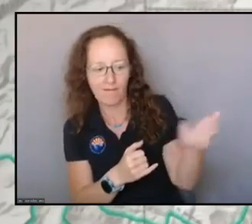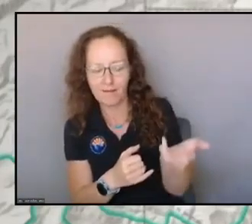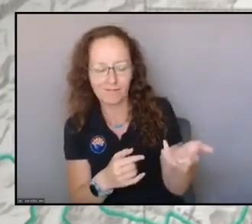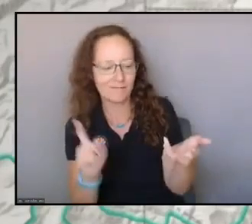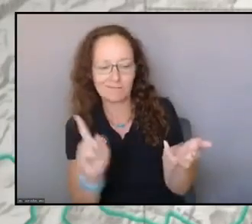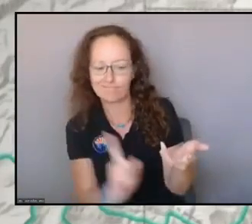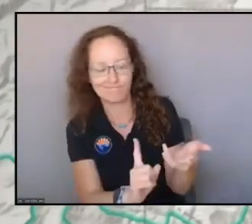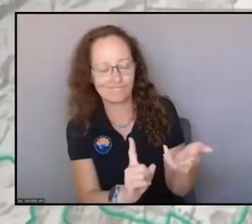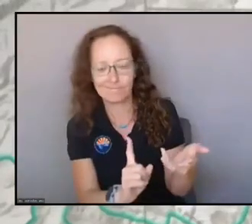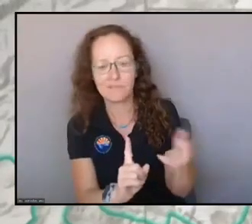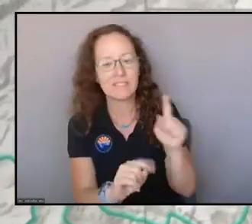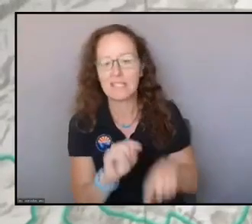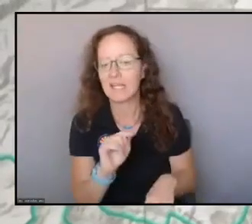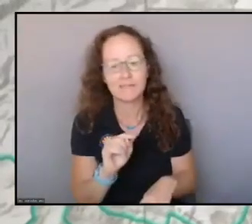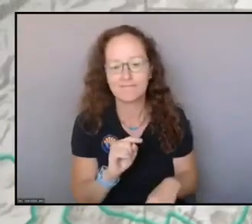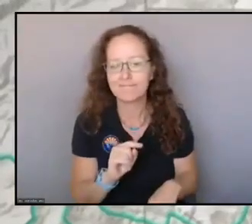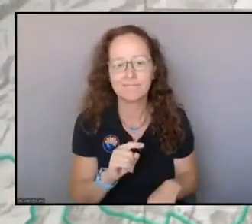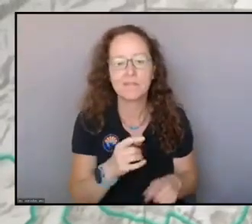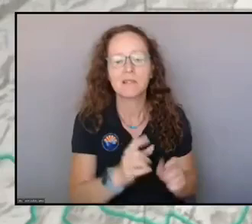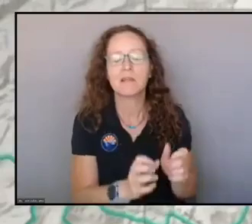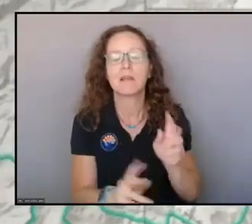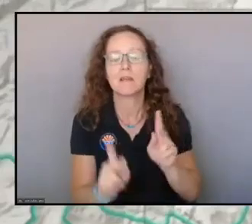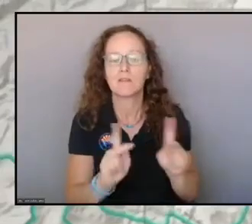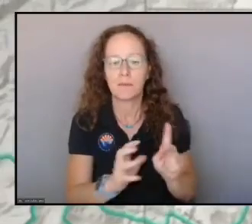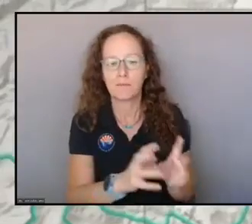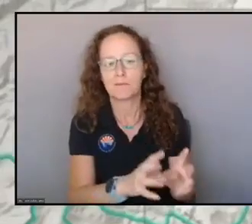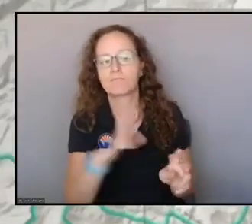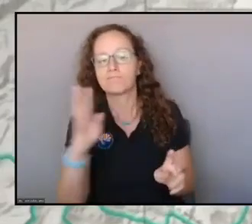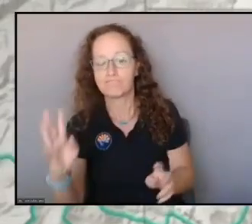CONDITIONS RIGHT ON THE FIRE'S EDGE TO TAKE ACTION.